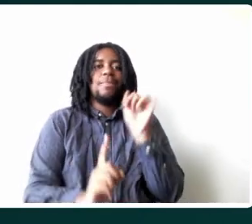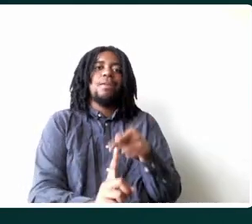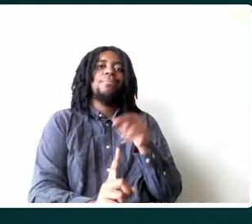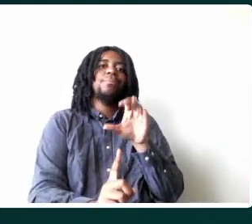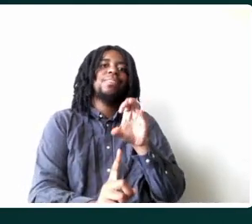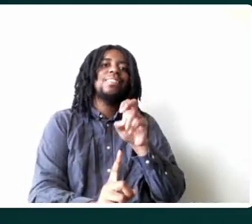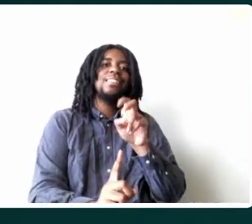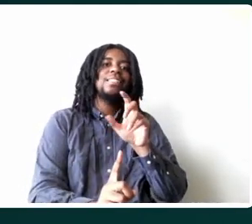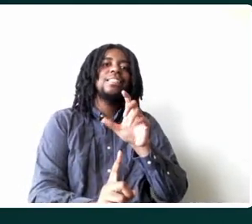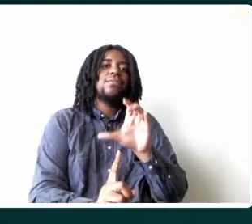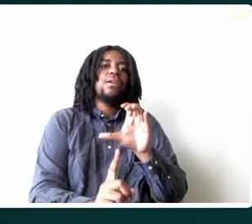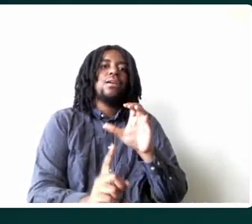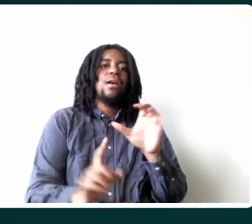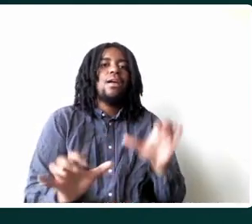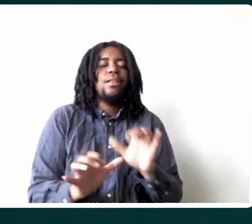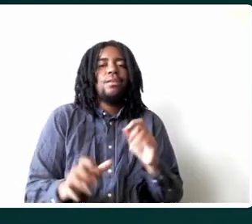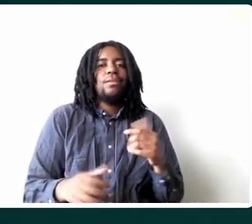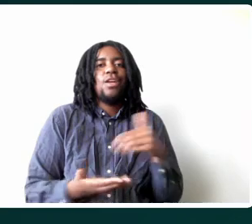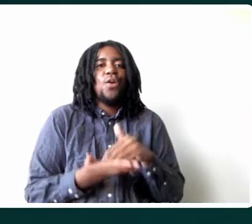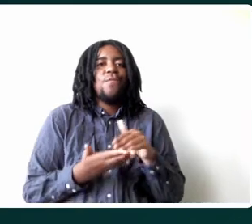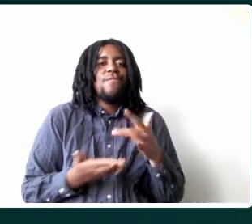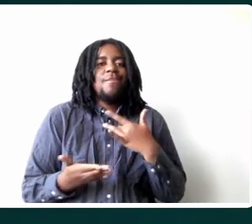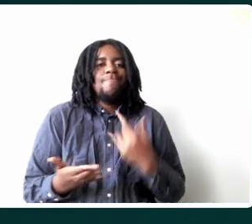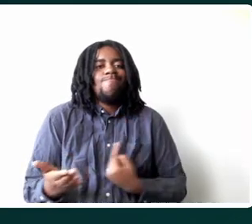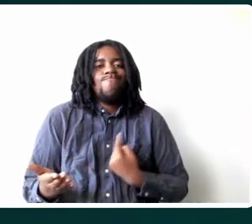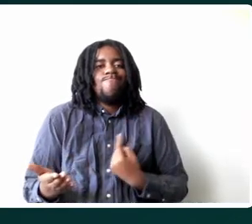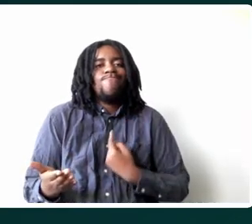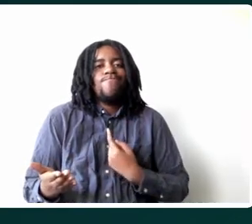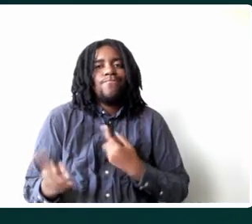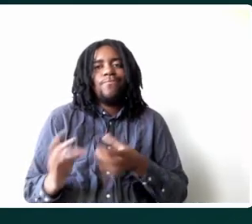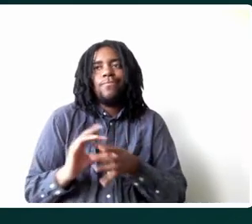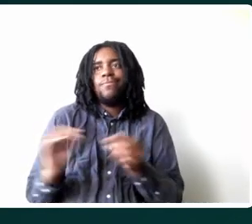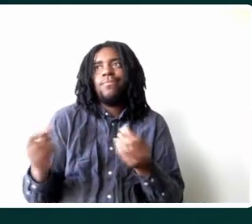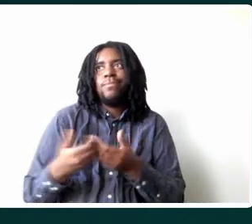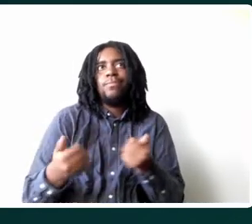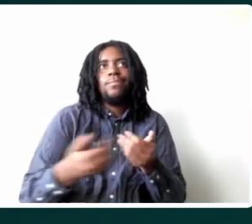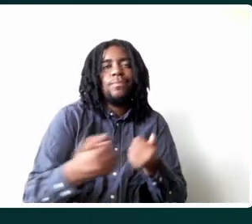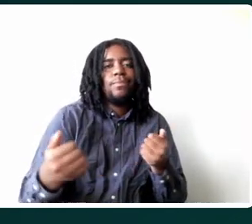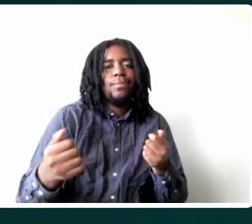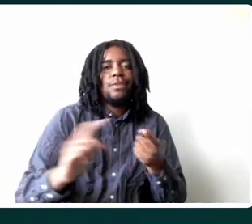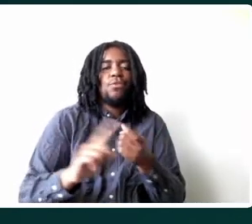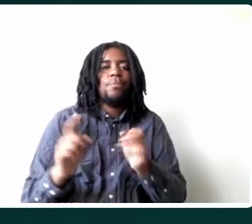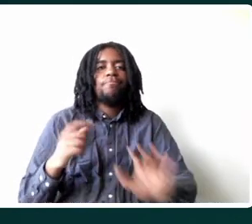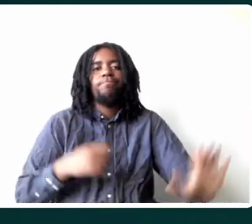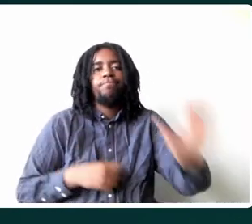and so disconnected from others around the country. Next slide, please.